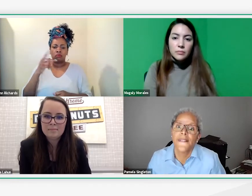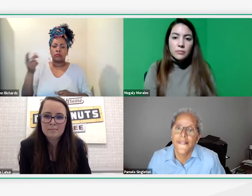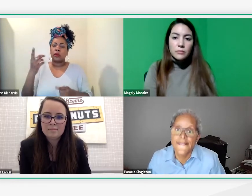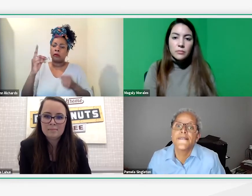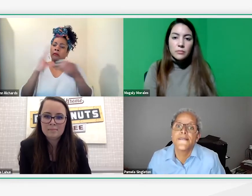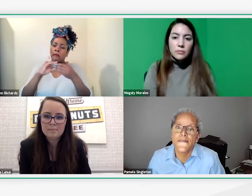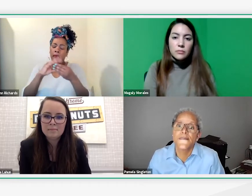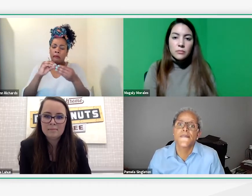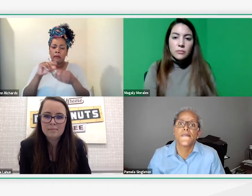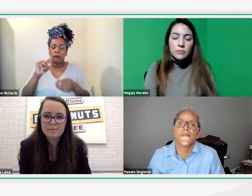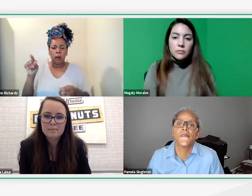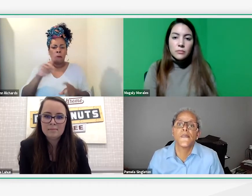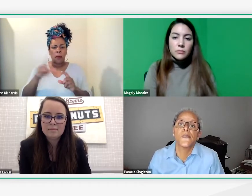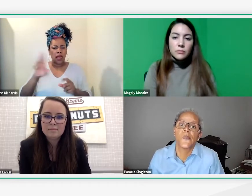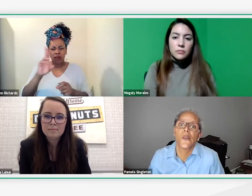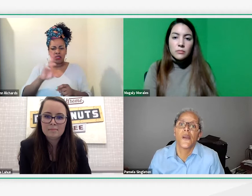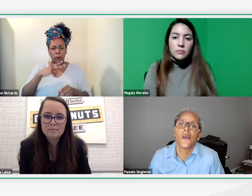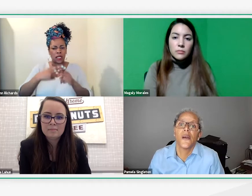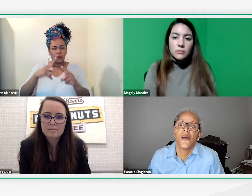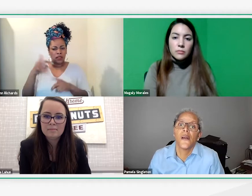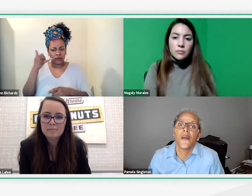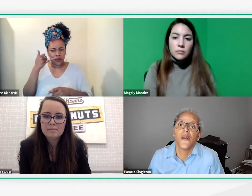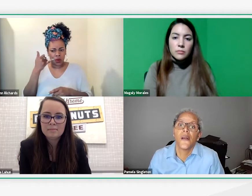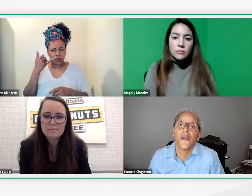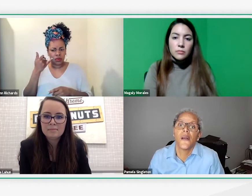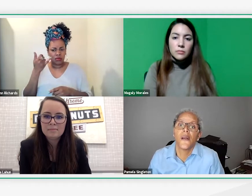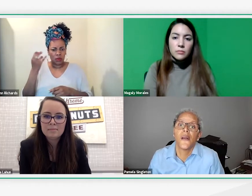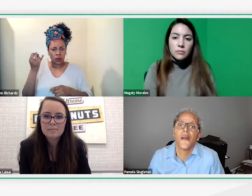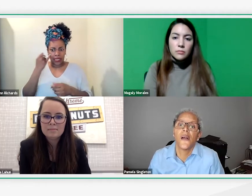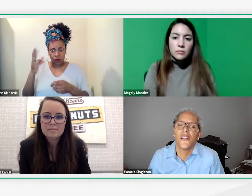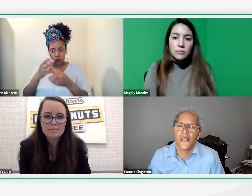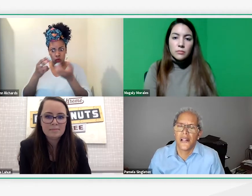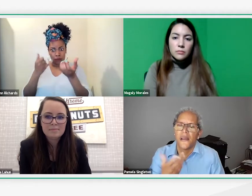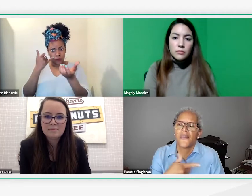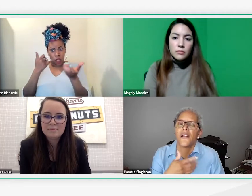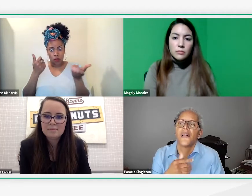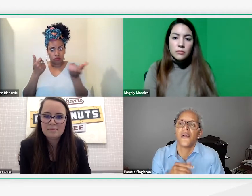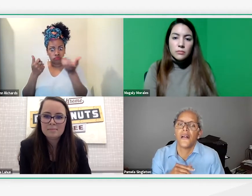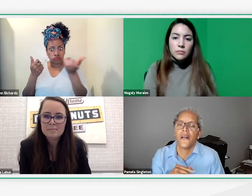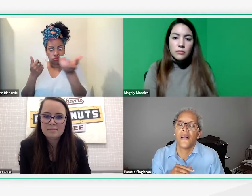so my friend who works for Amazon never mentioned their phone.